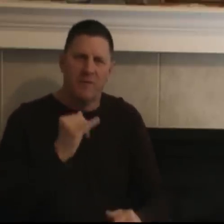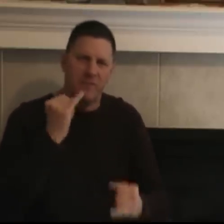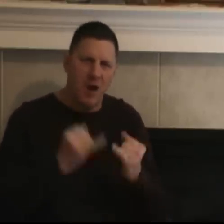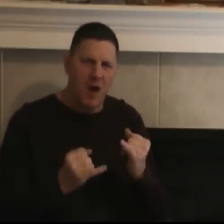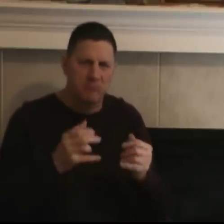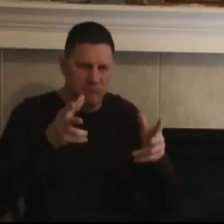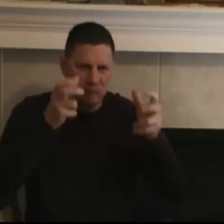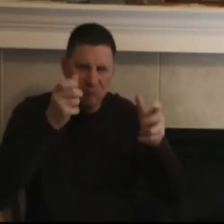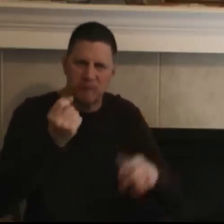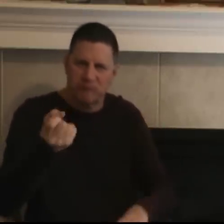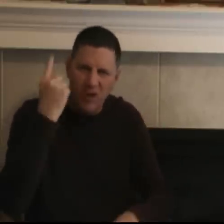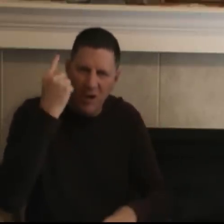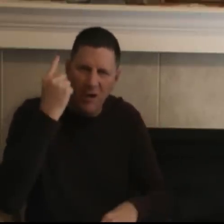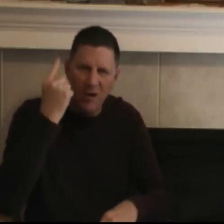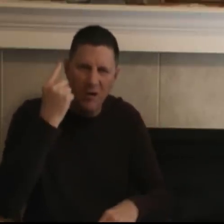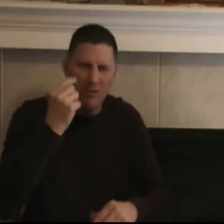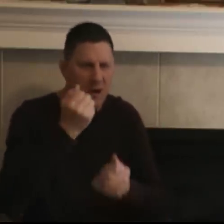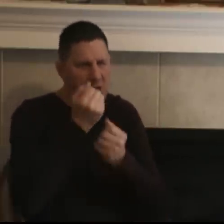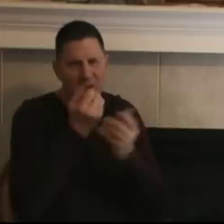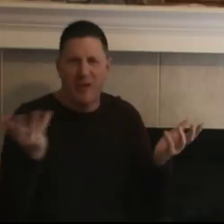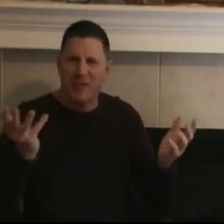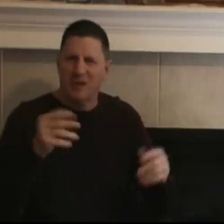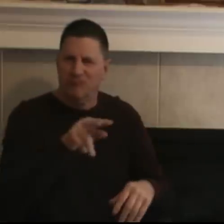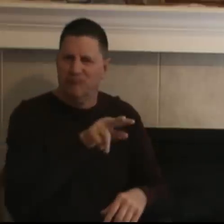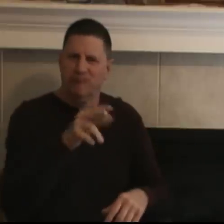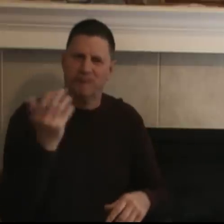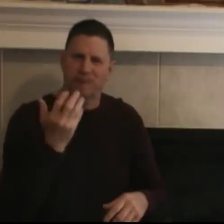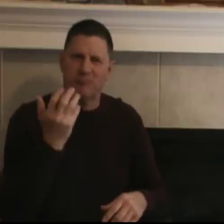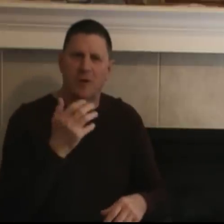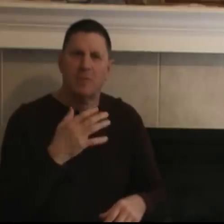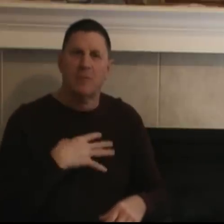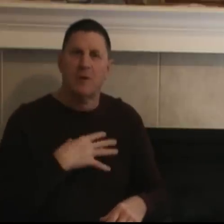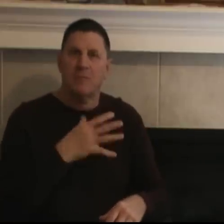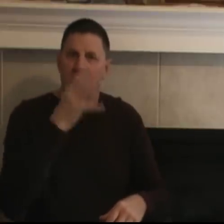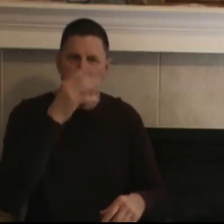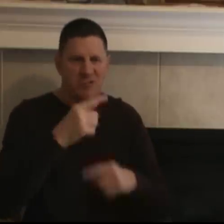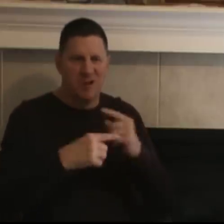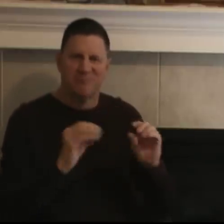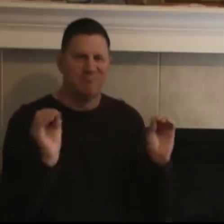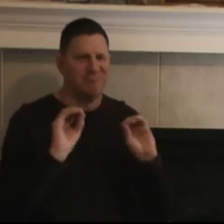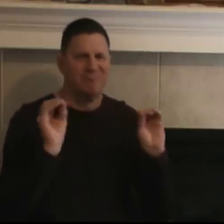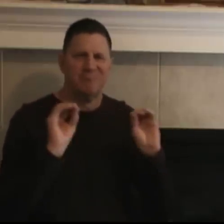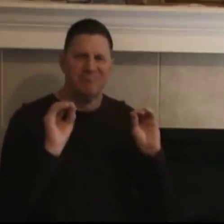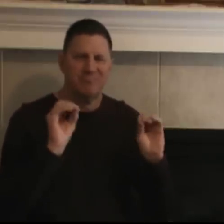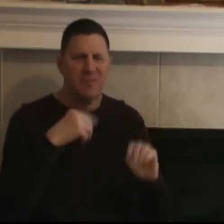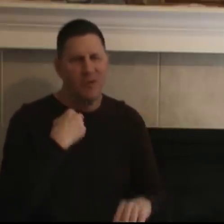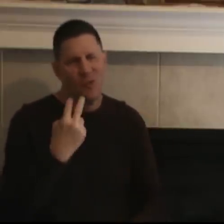it was so great! I was finally able to understand everything that was going on. My parents never